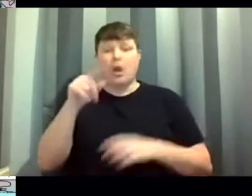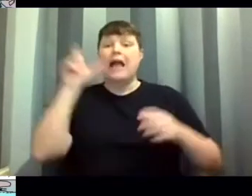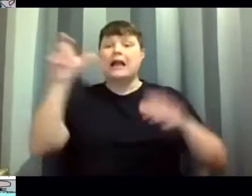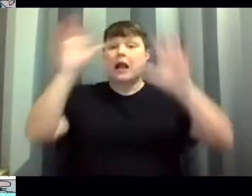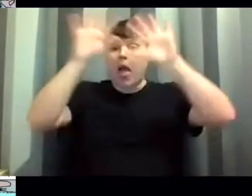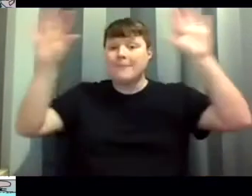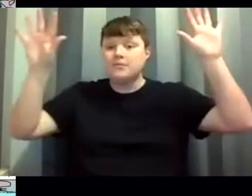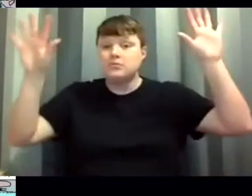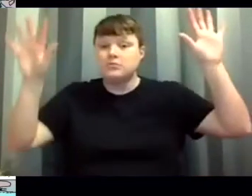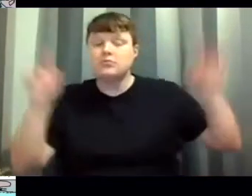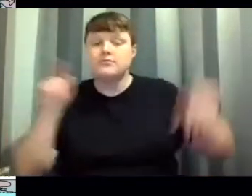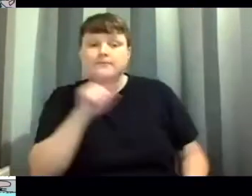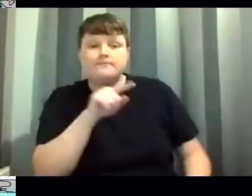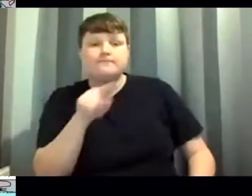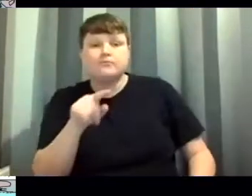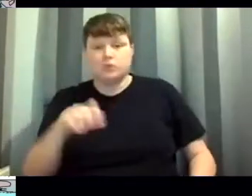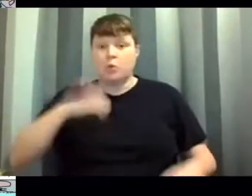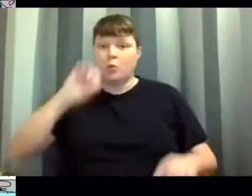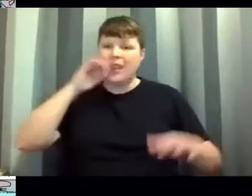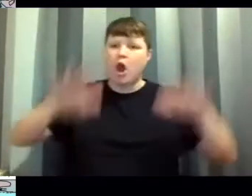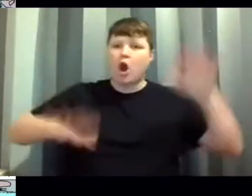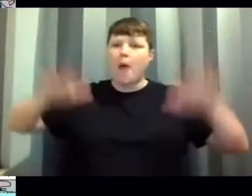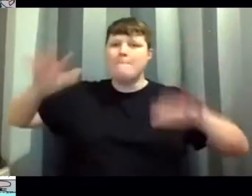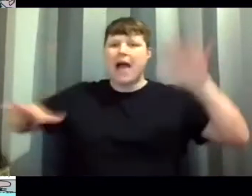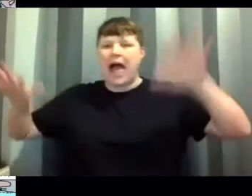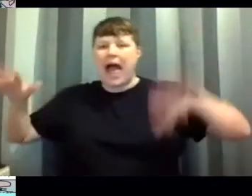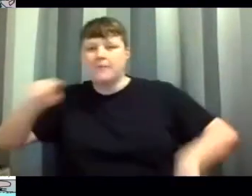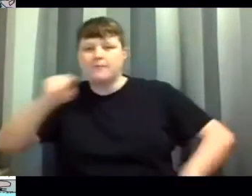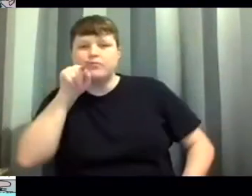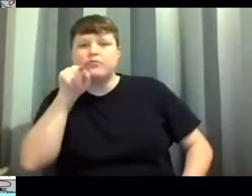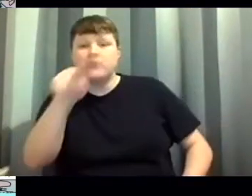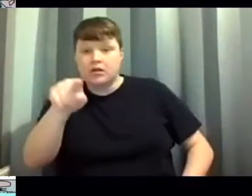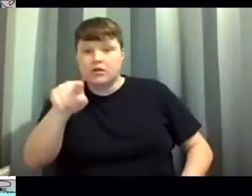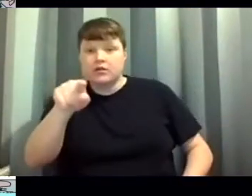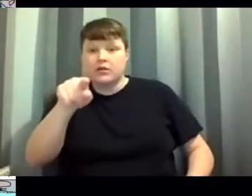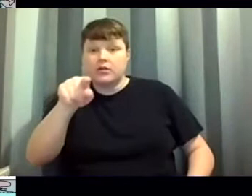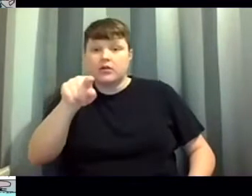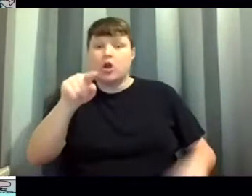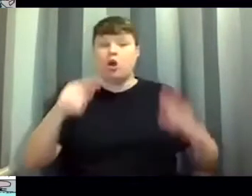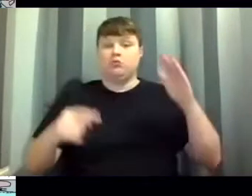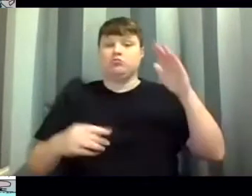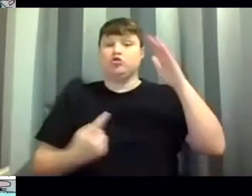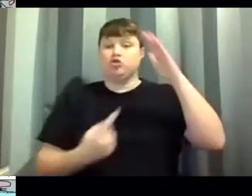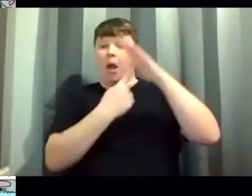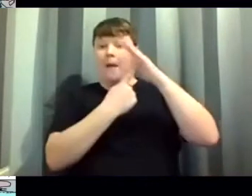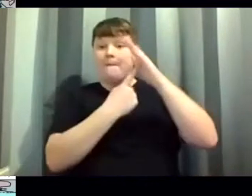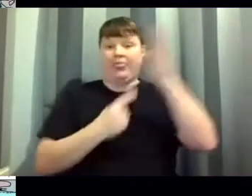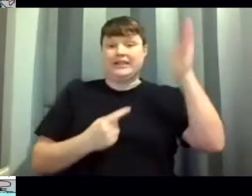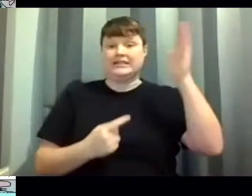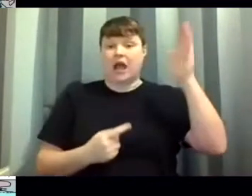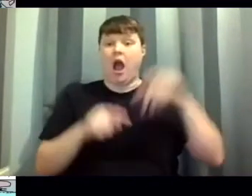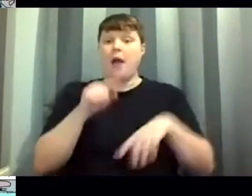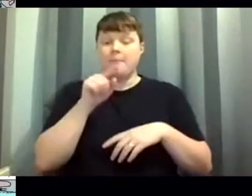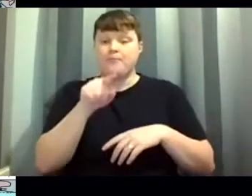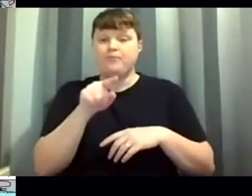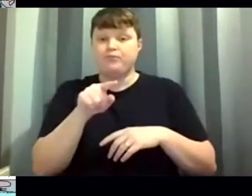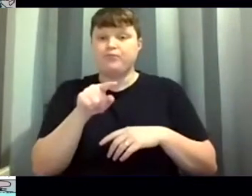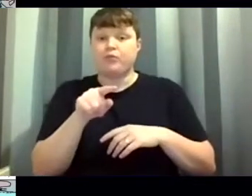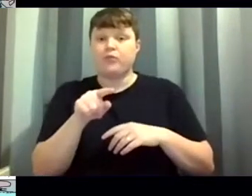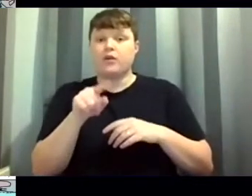we're going to compare it against lots and lots of things. So, this is the climatology of temperature at a particular altitude (700, I think) and there's the difference.